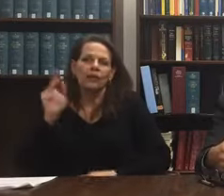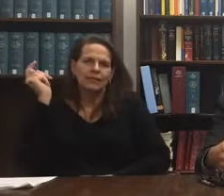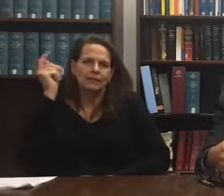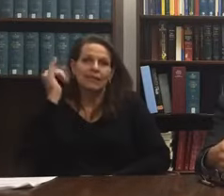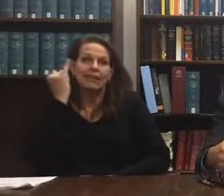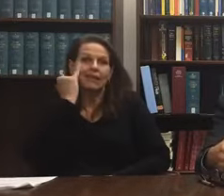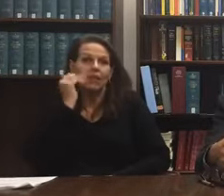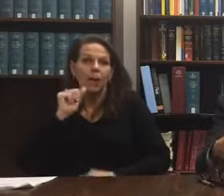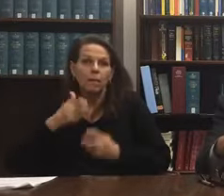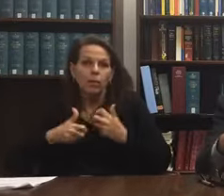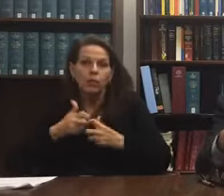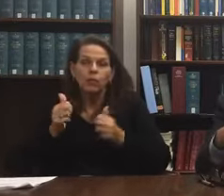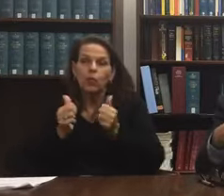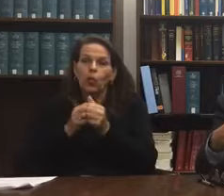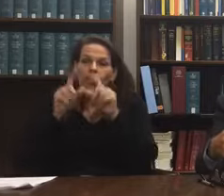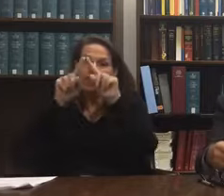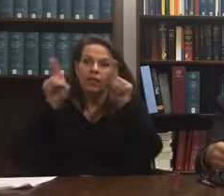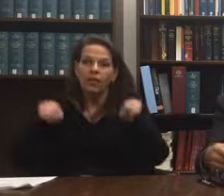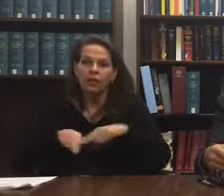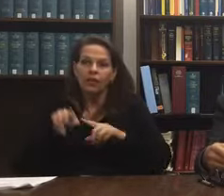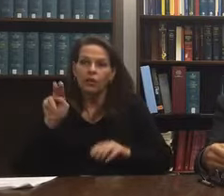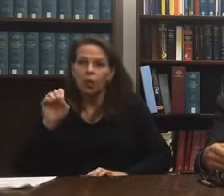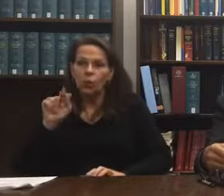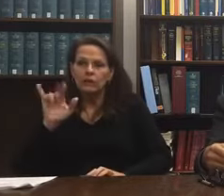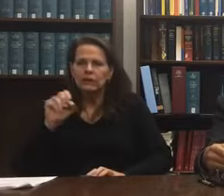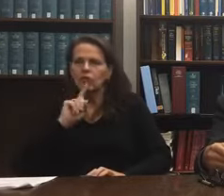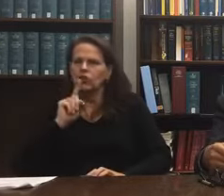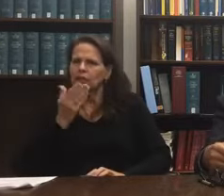with the notice there's things in the notice that are incorrect you could